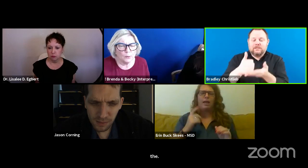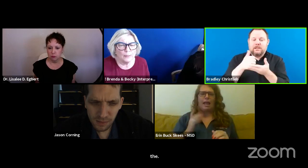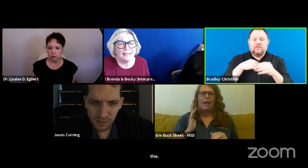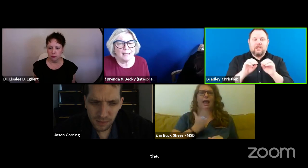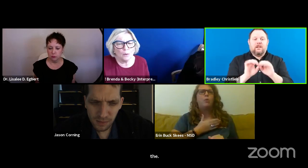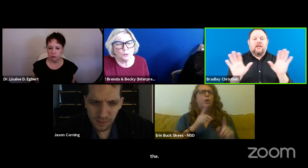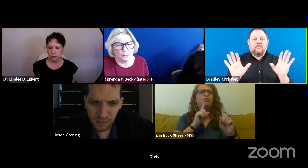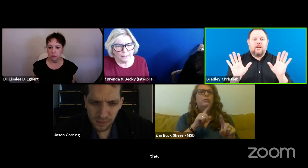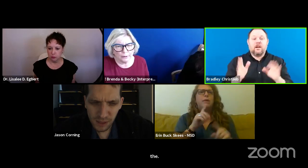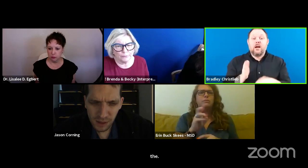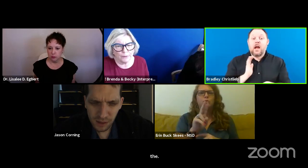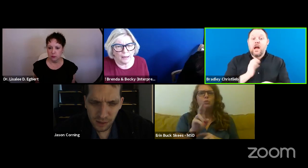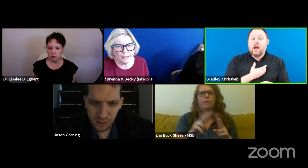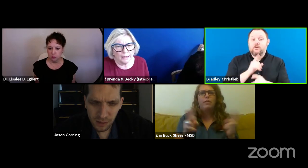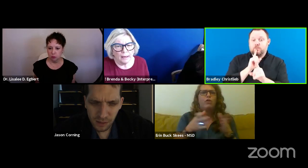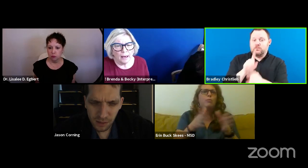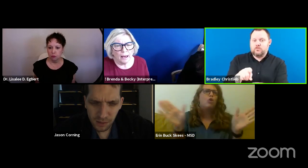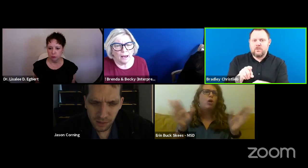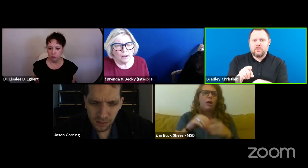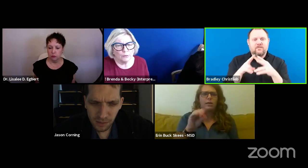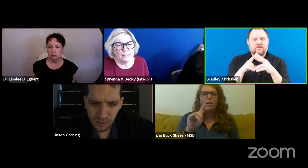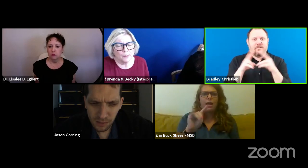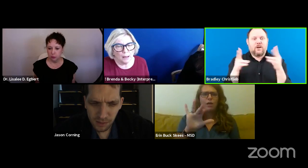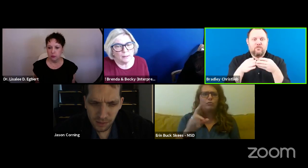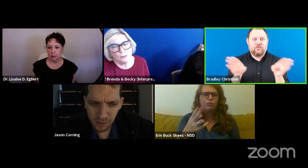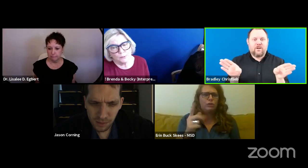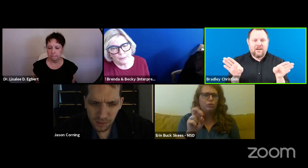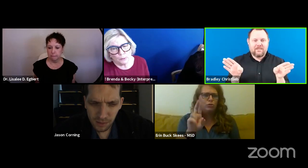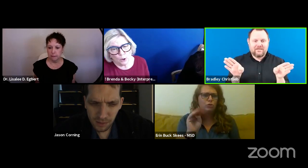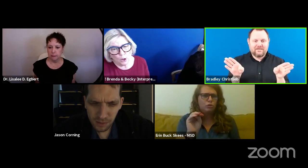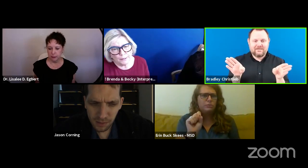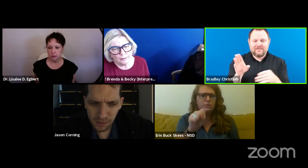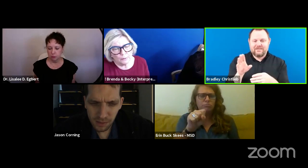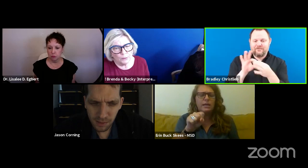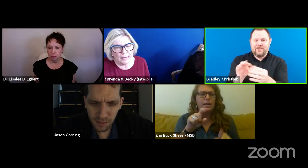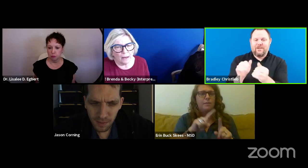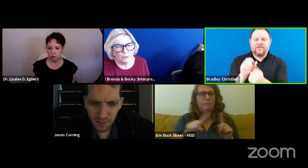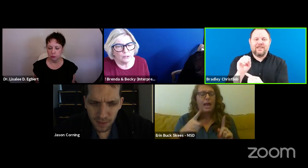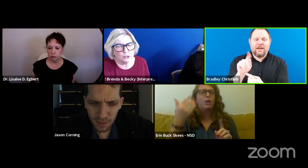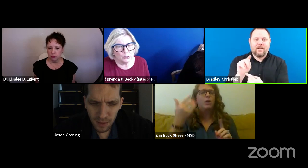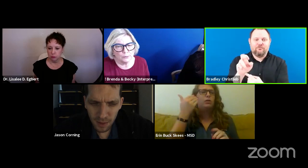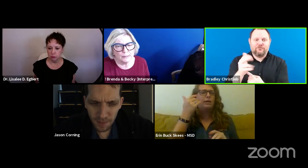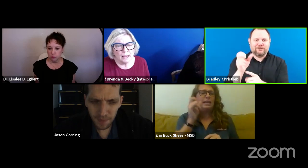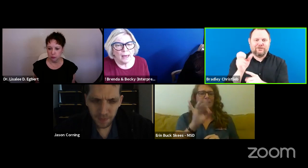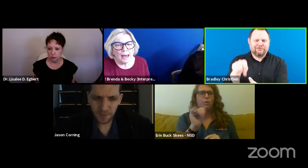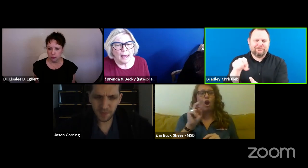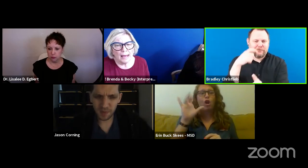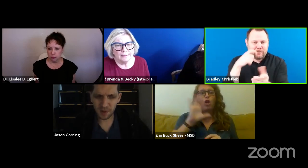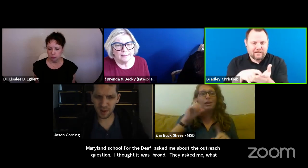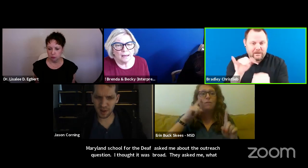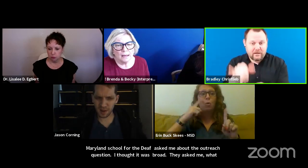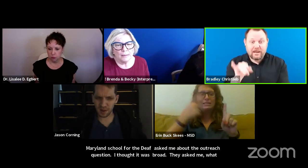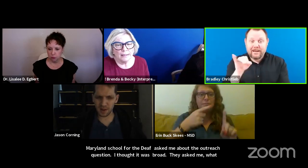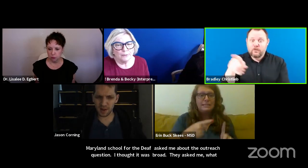So it does help to clarify our response was very broad on the outreach terms, and if you